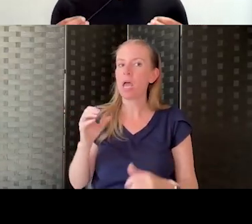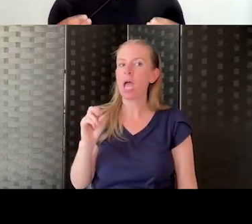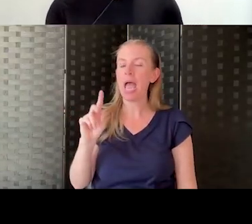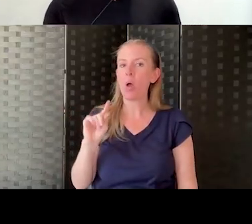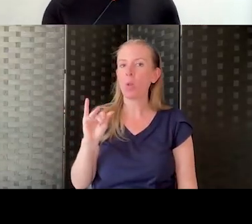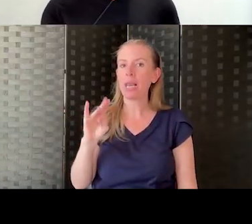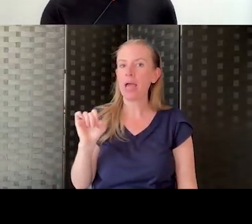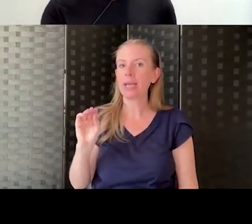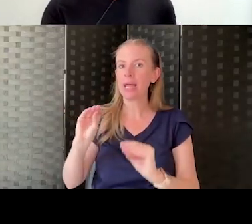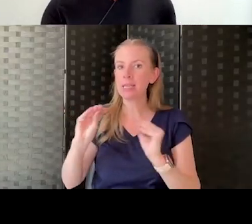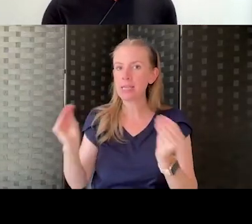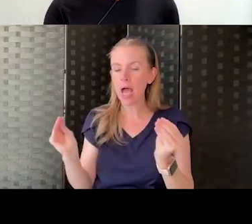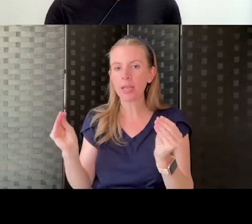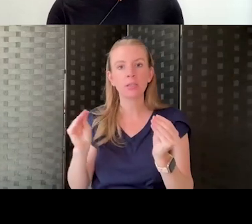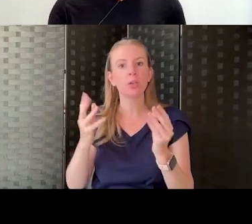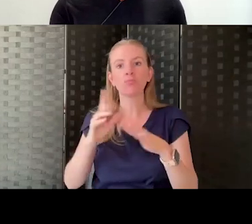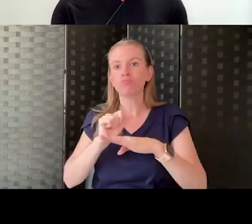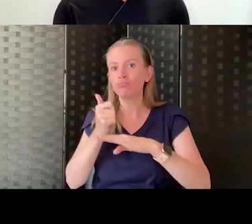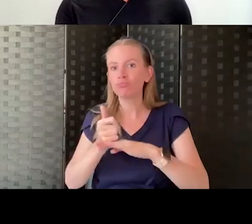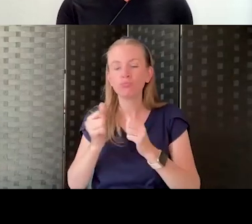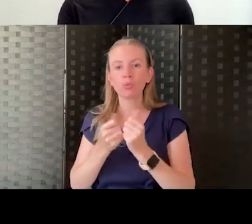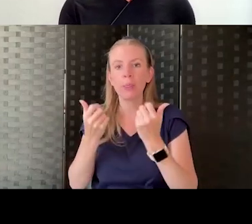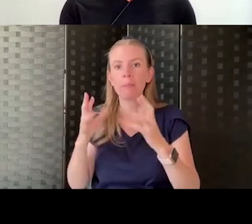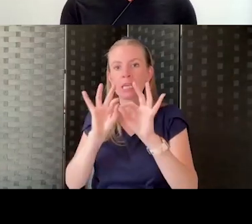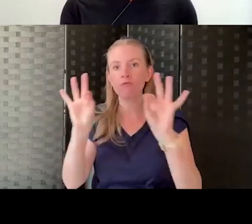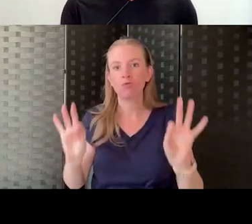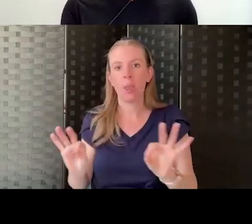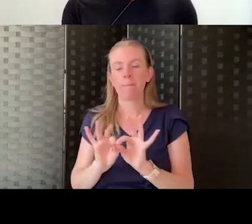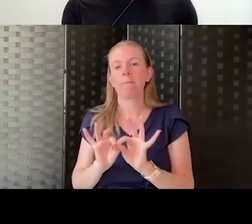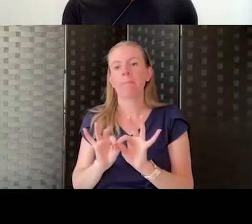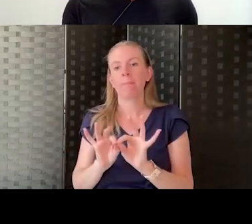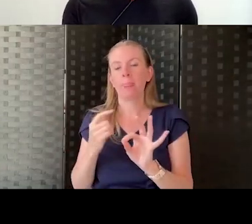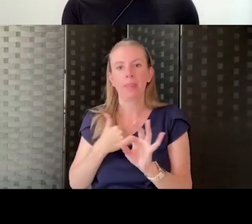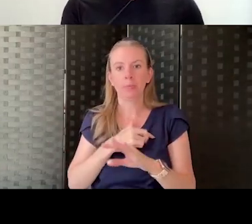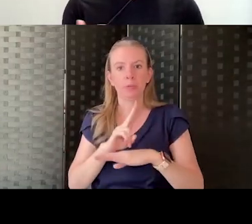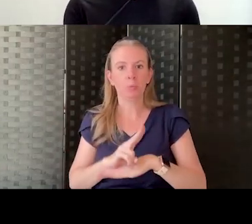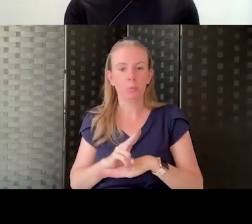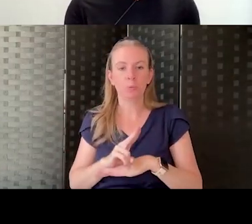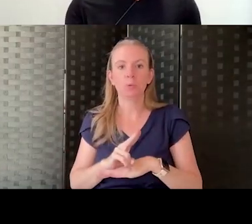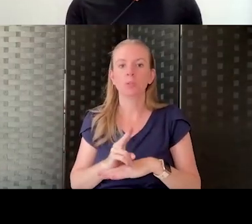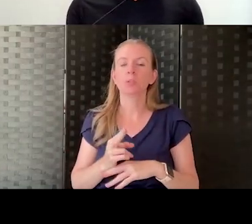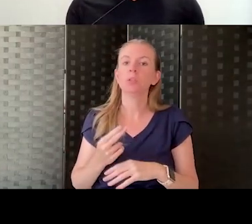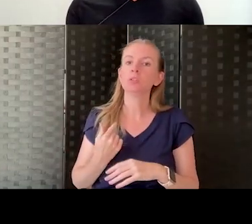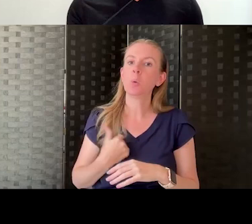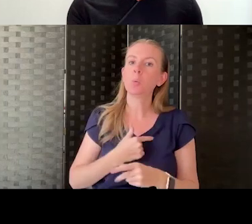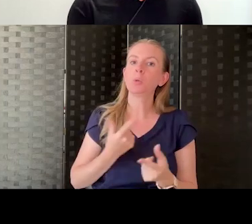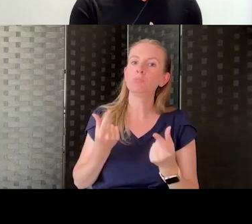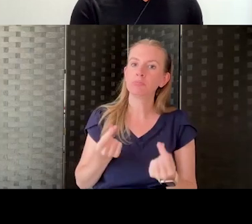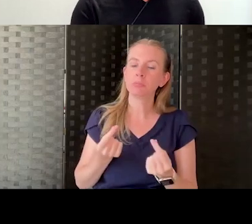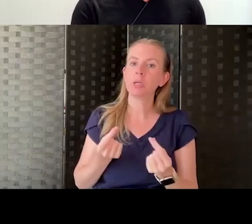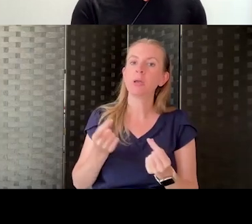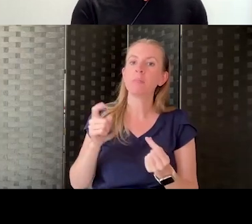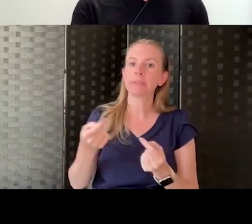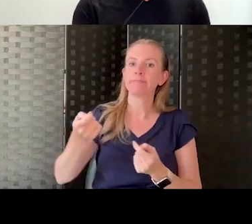is baked into a lot of CSS frameworks that we use. What we have to do is rip those out. If you're